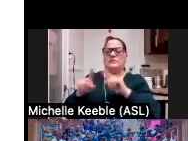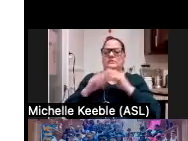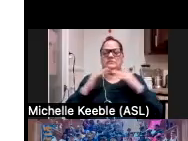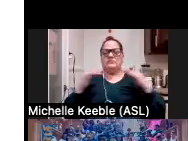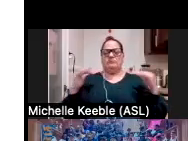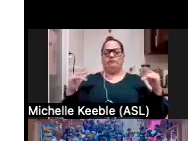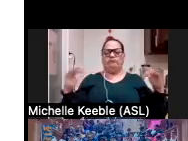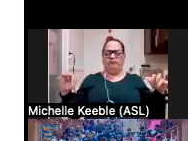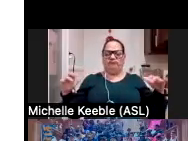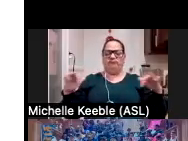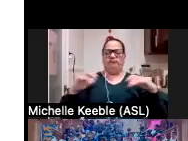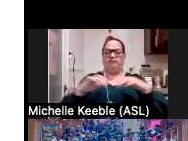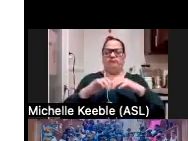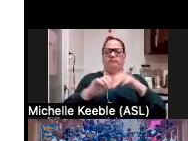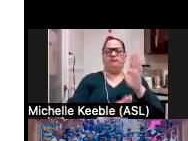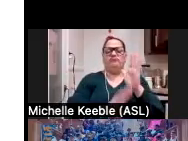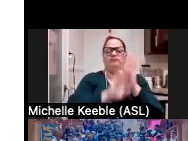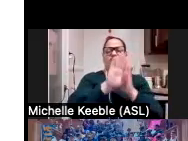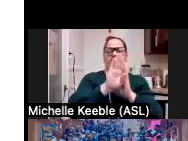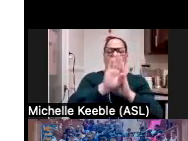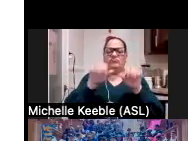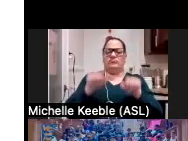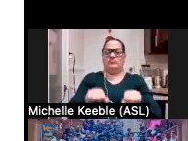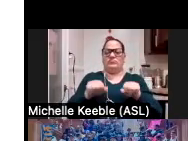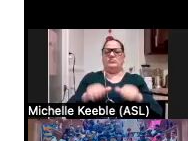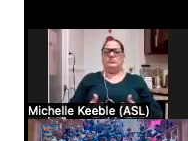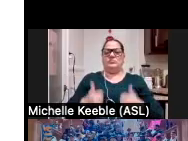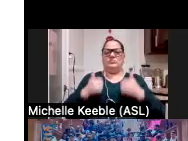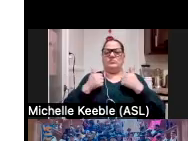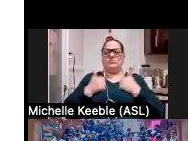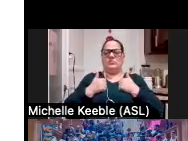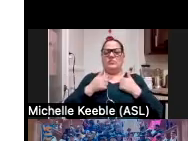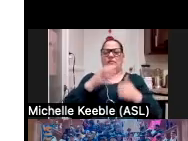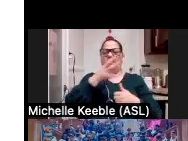developmental abilities combined with my lived experience as a mother of two daughters with